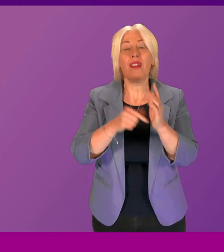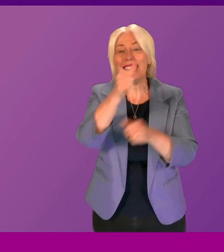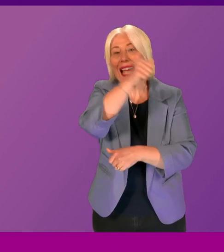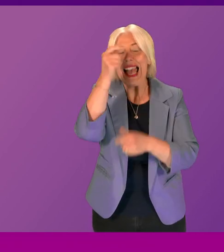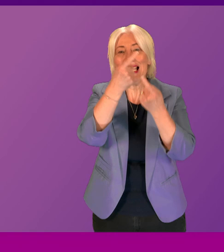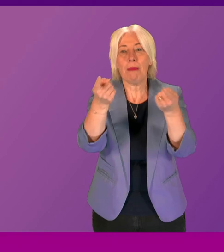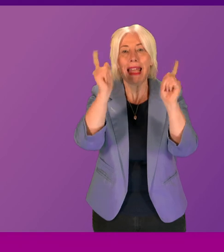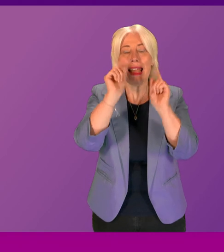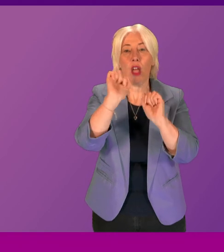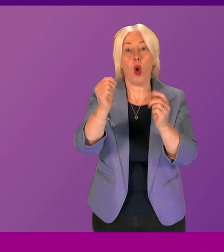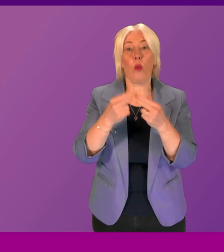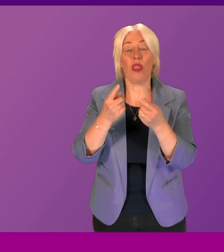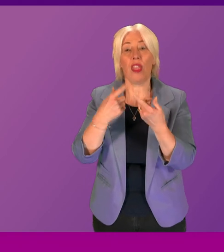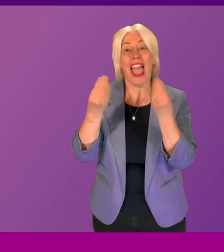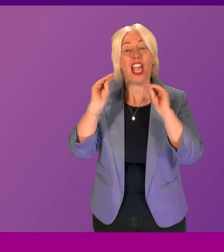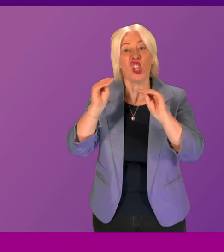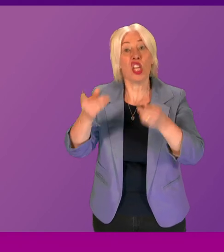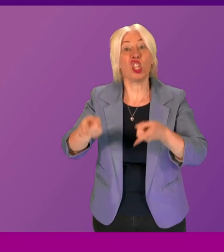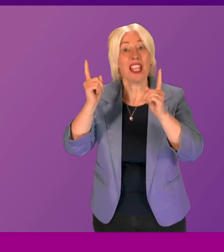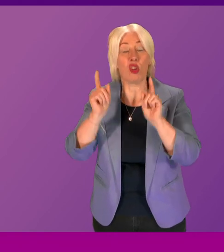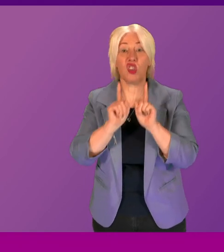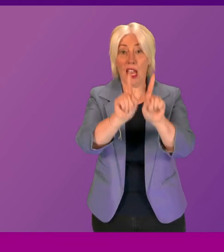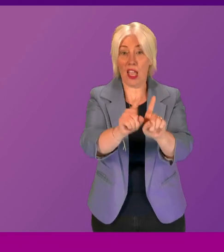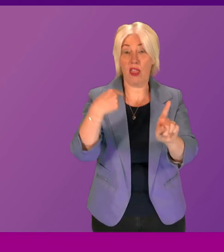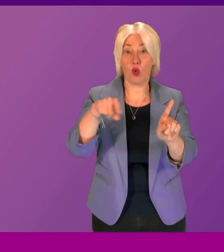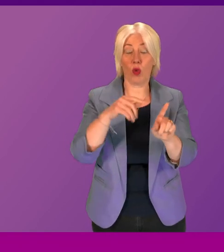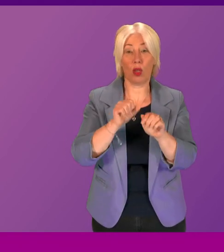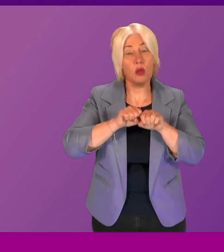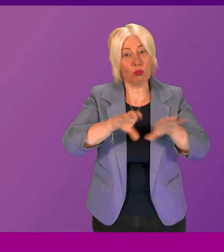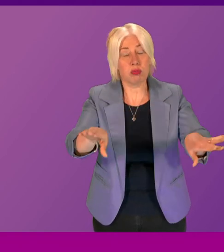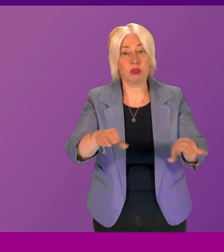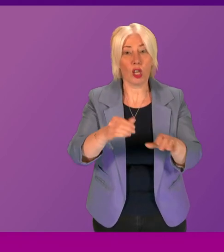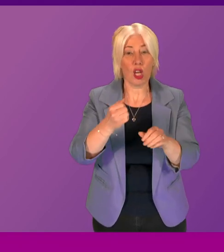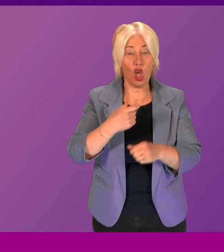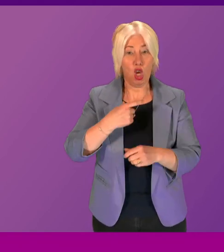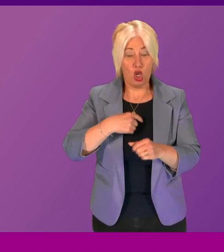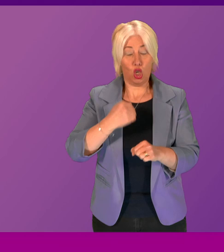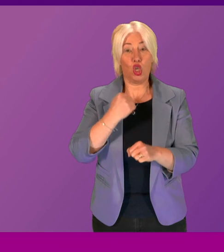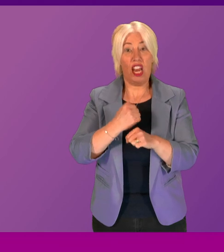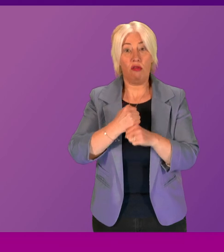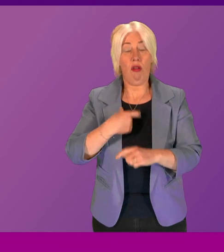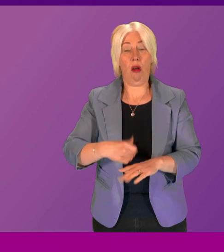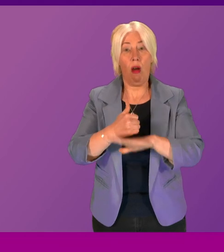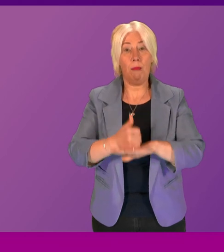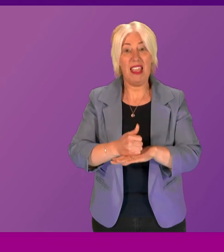and Skills to launch our guidance on gender-based violence in schools, which was published this week.